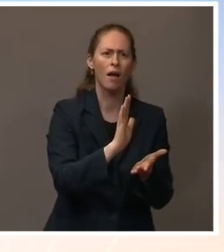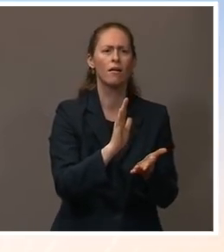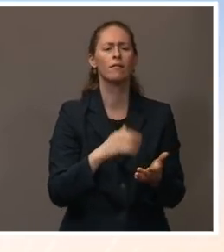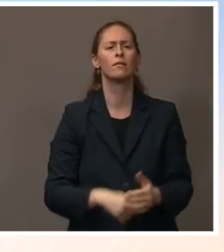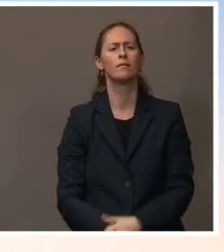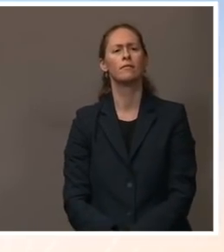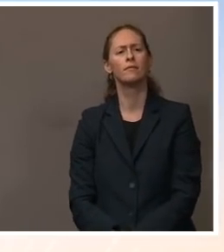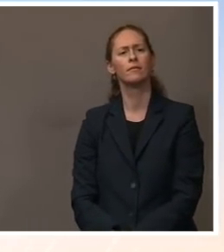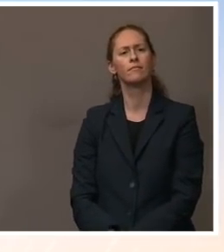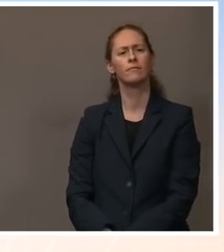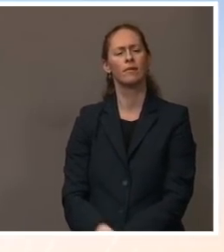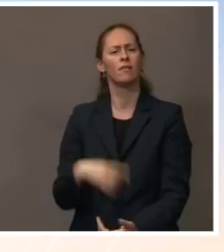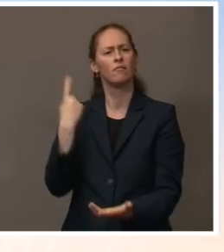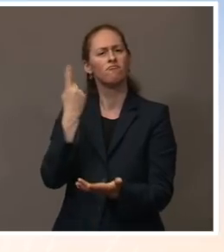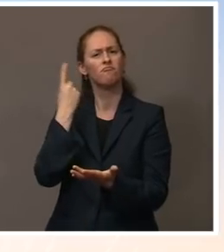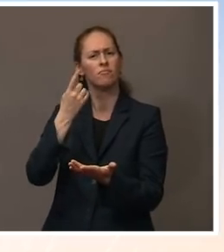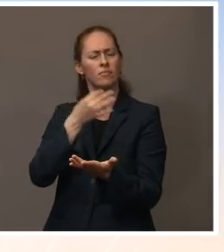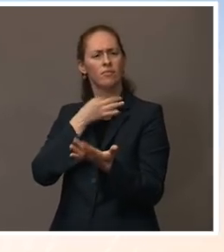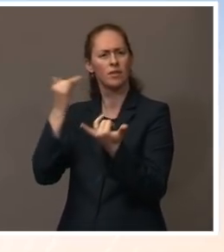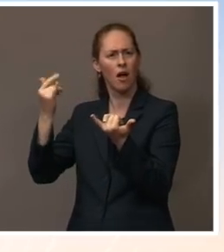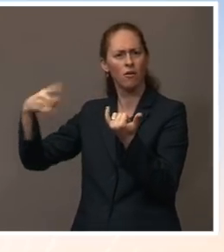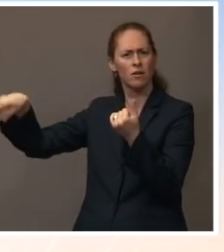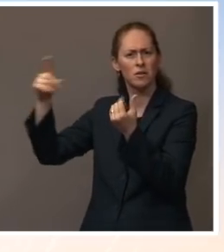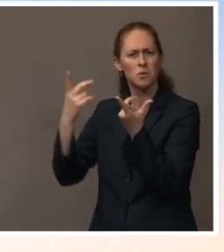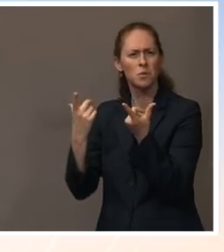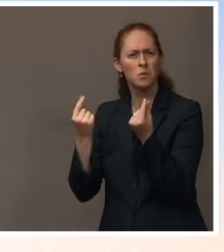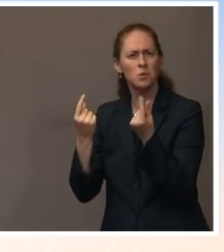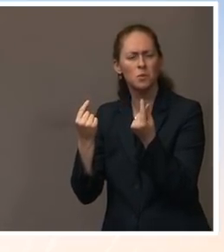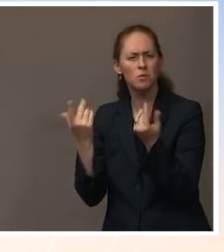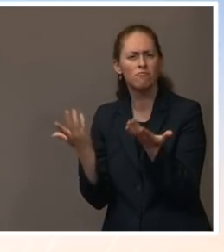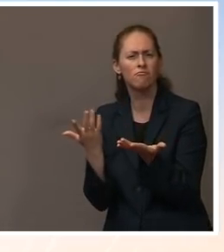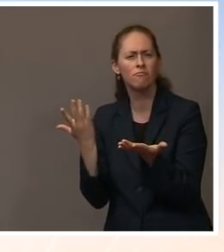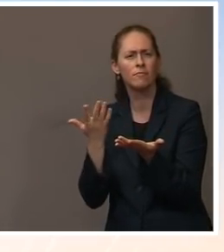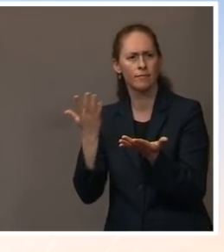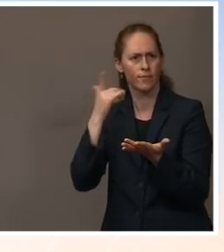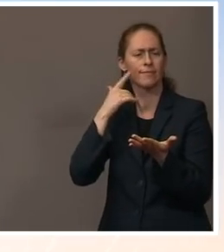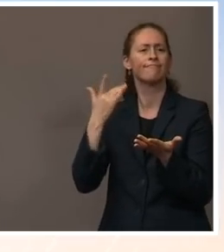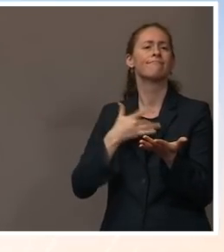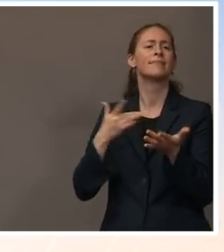upholding the tradition of the filibuster or getting the voting rights agenda through?